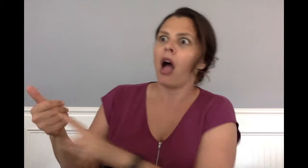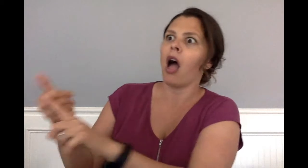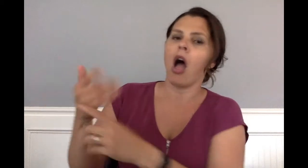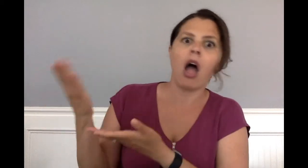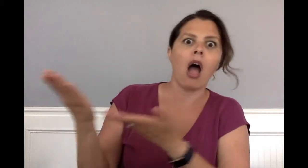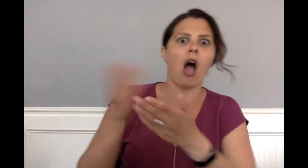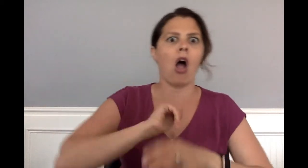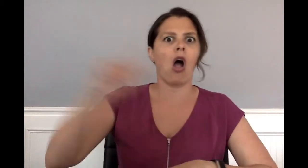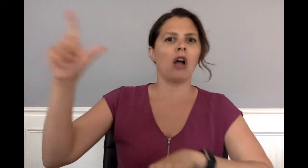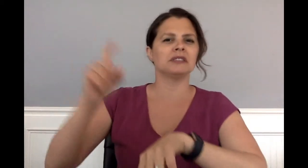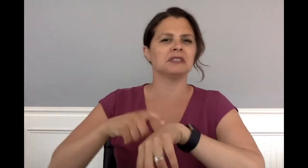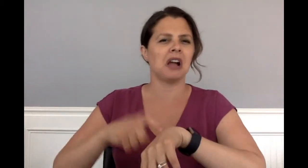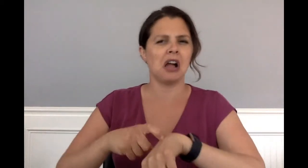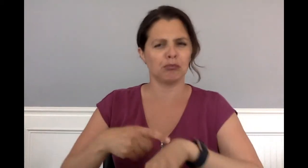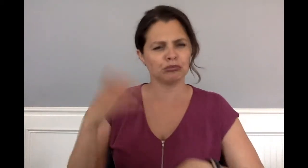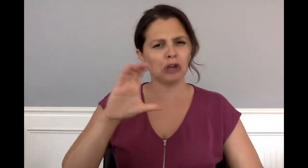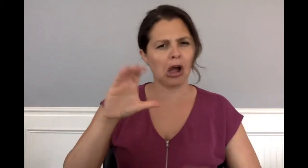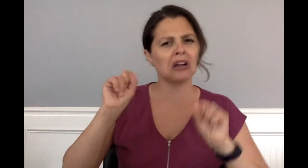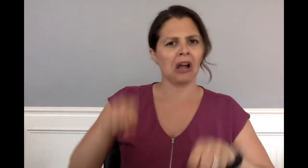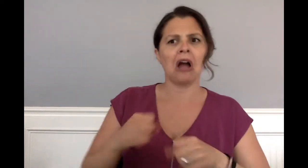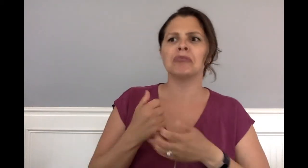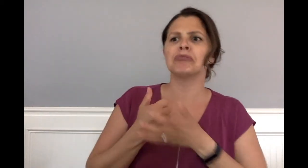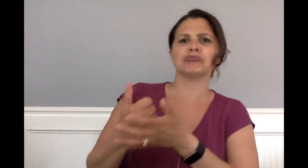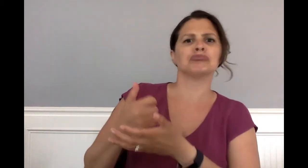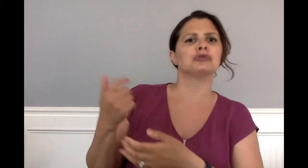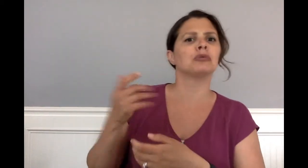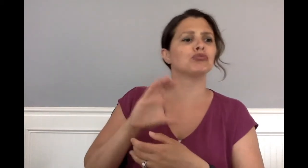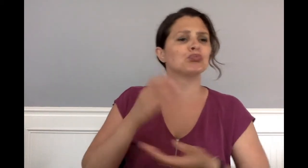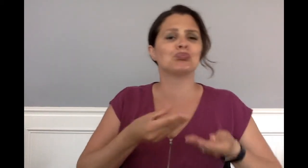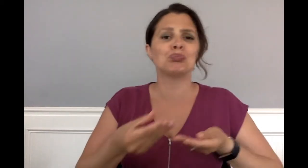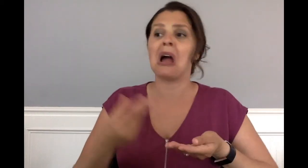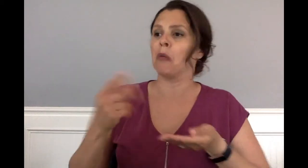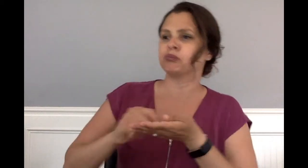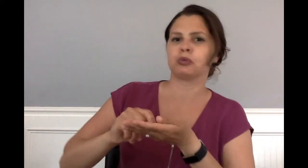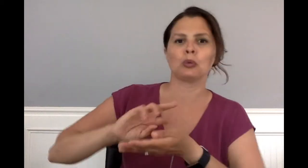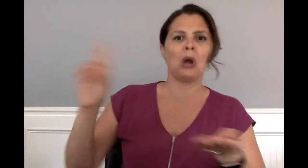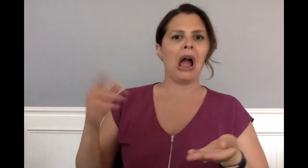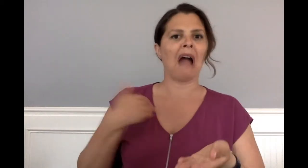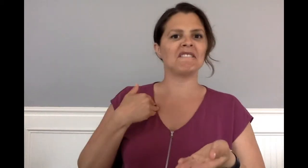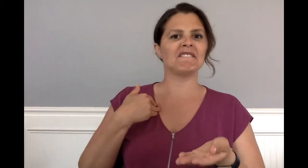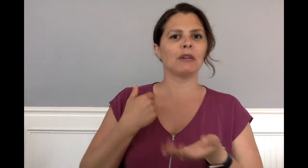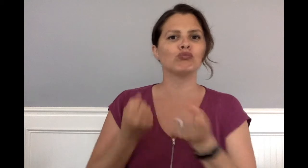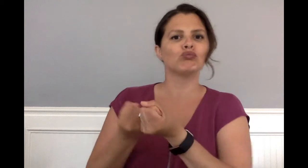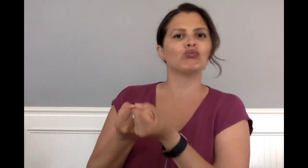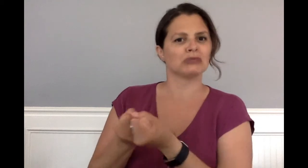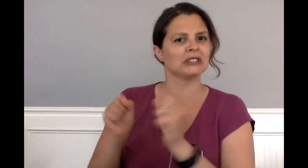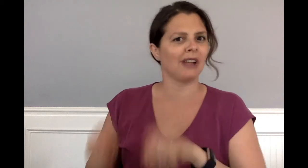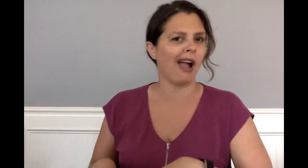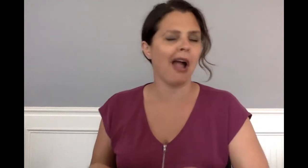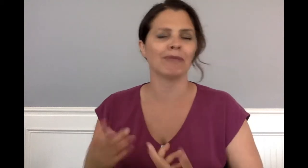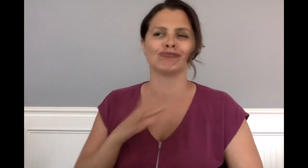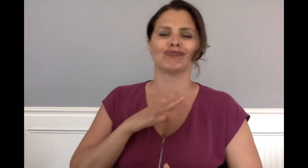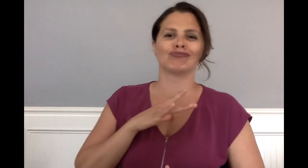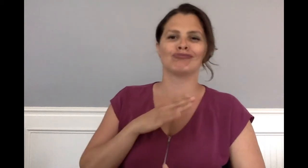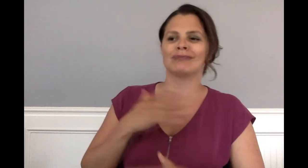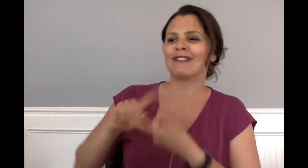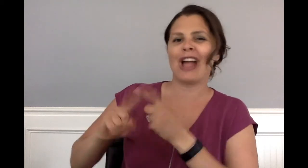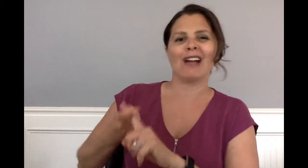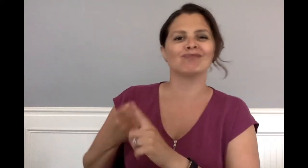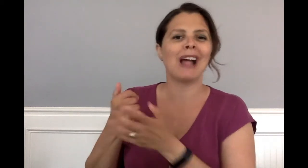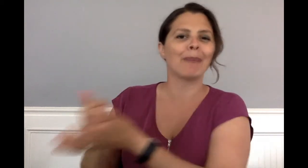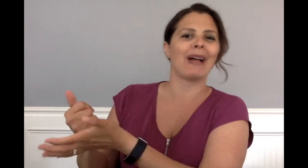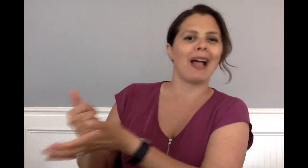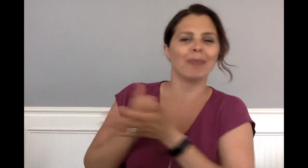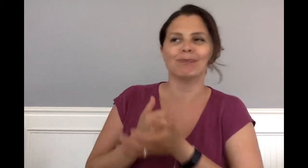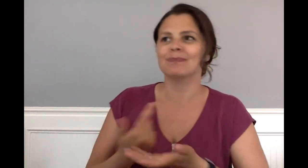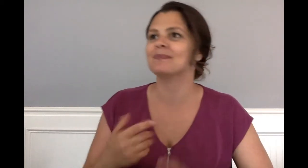had to bring her notepad and pen to communicate. Charlie can bring it too to support Frog as a friend.